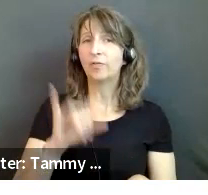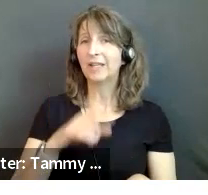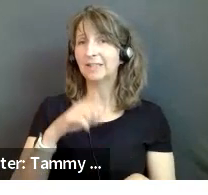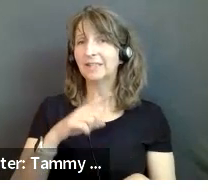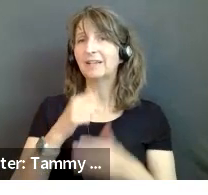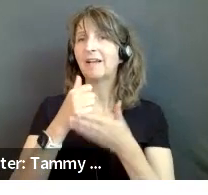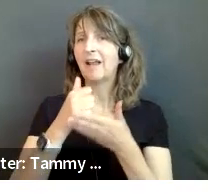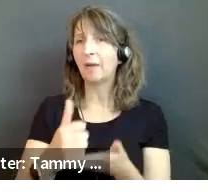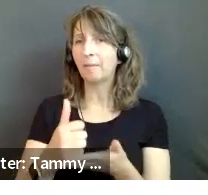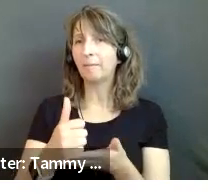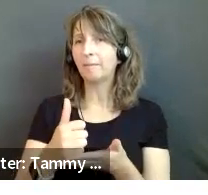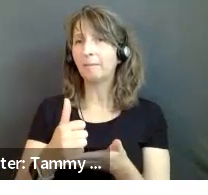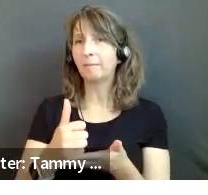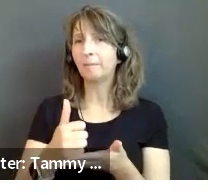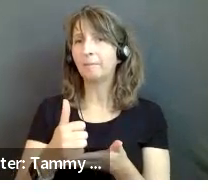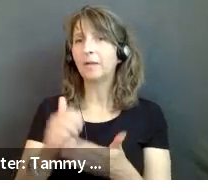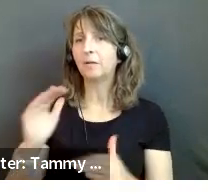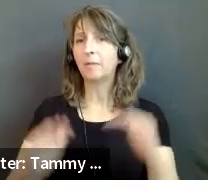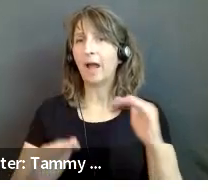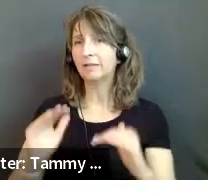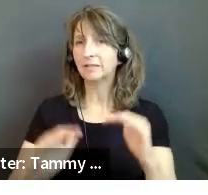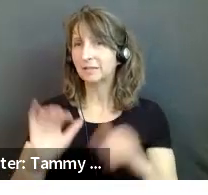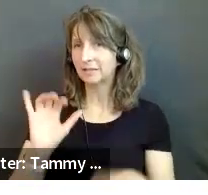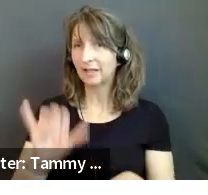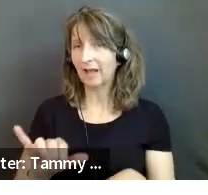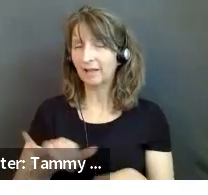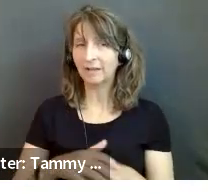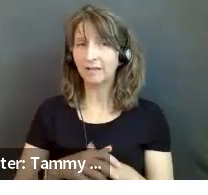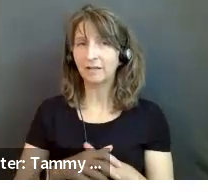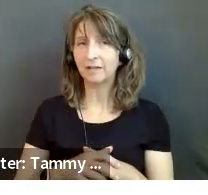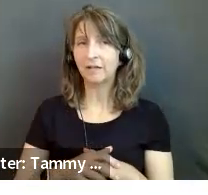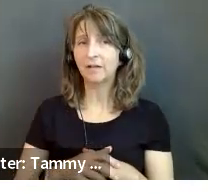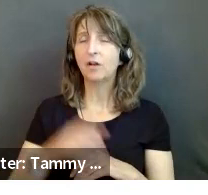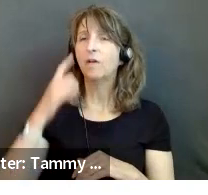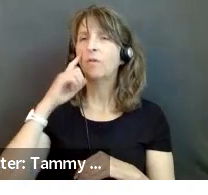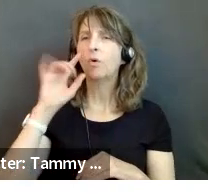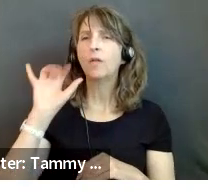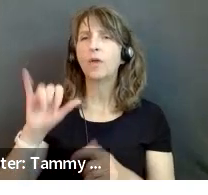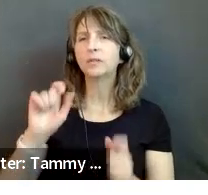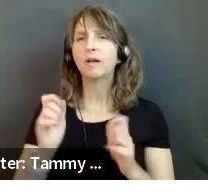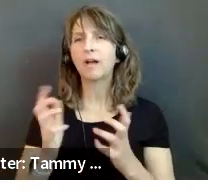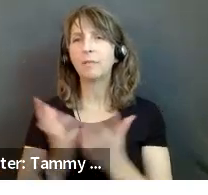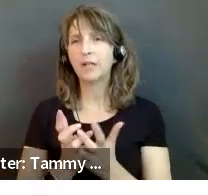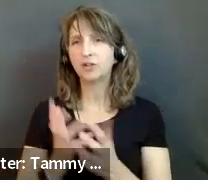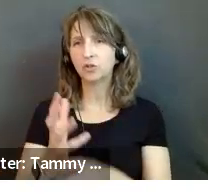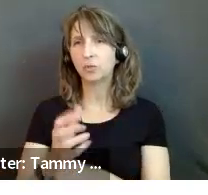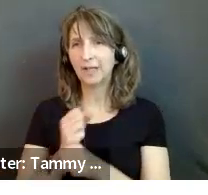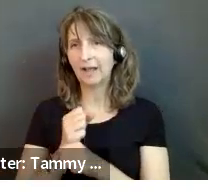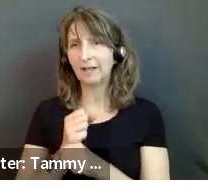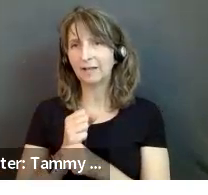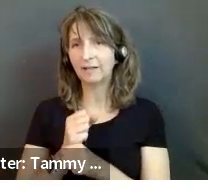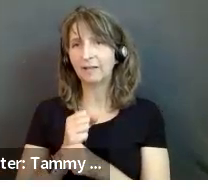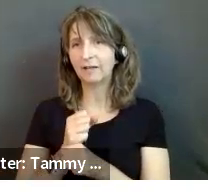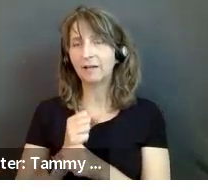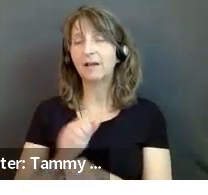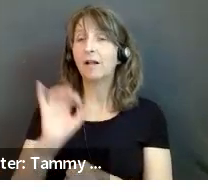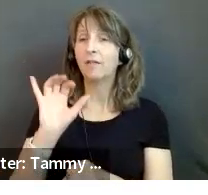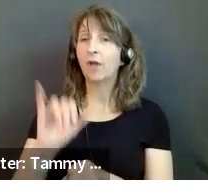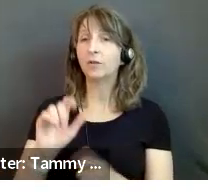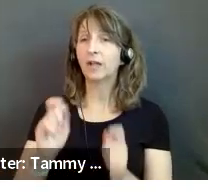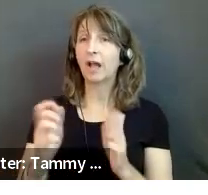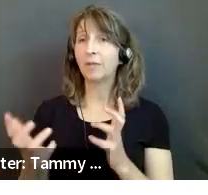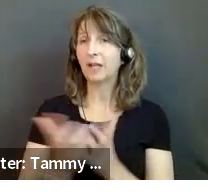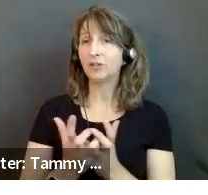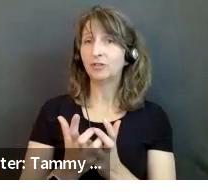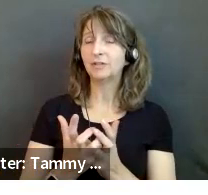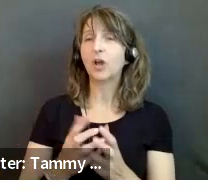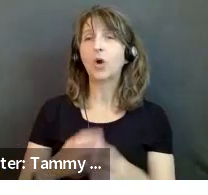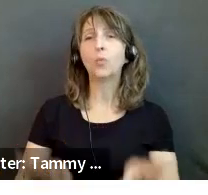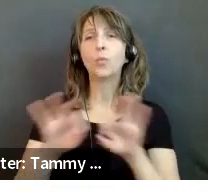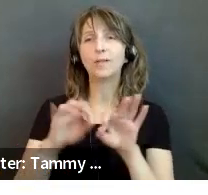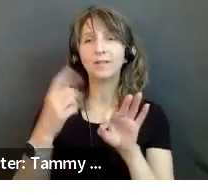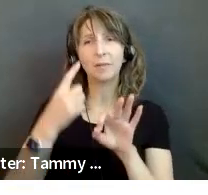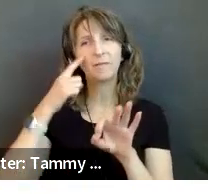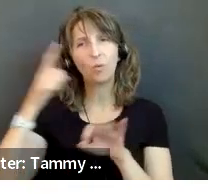Okay, you know, accounting for the accommodations that we receive that really is of some value to the employer.